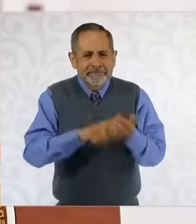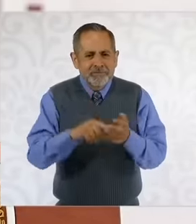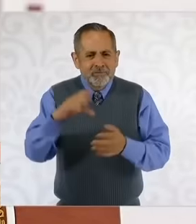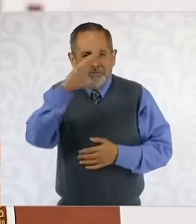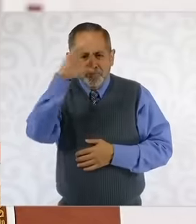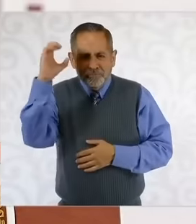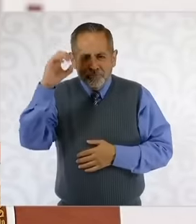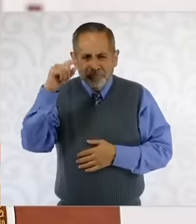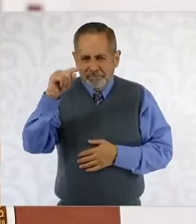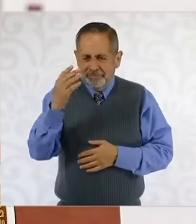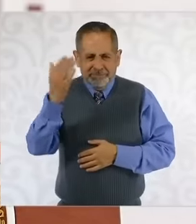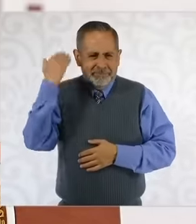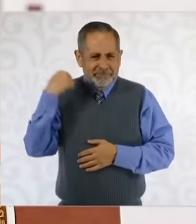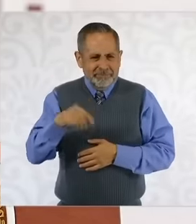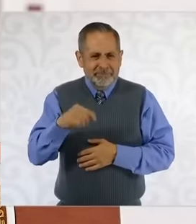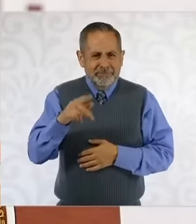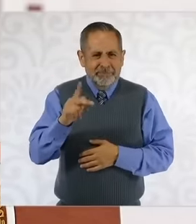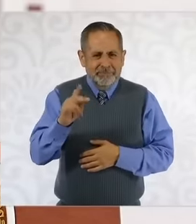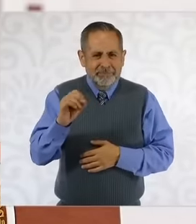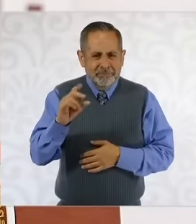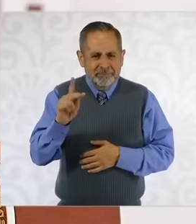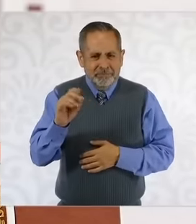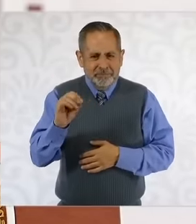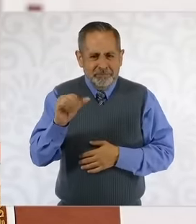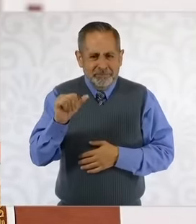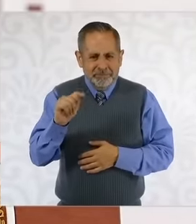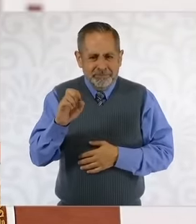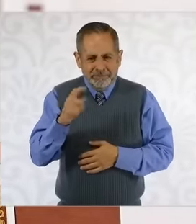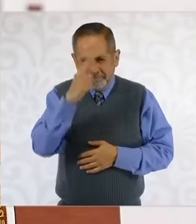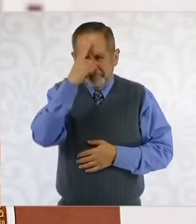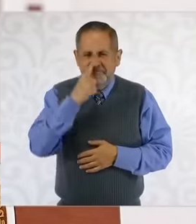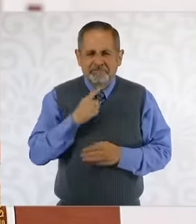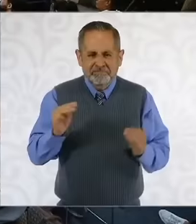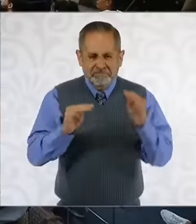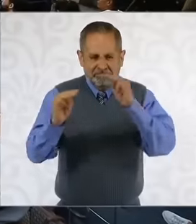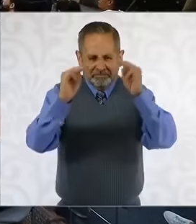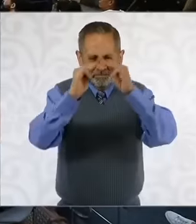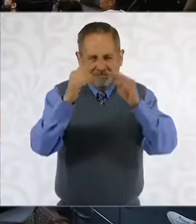about two weeks ago, let's see if he puts it up. The